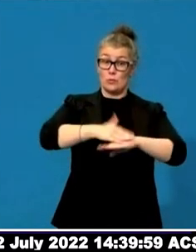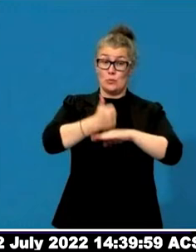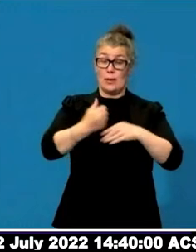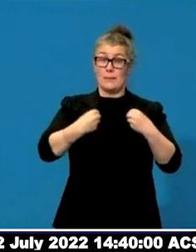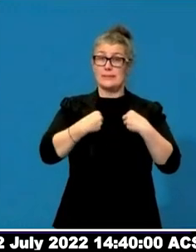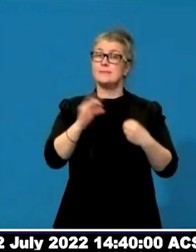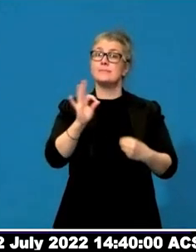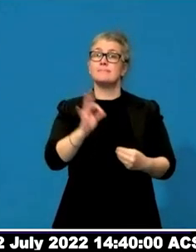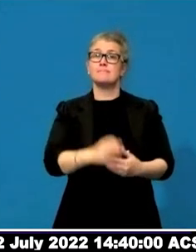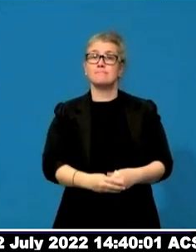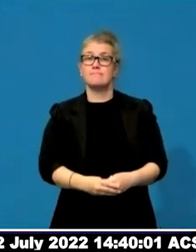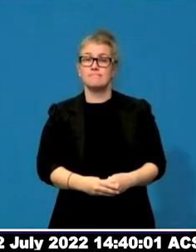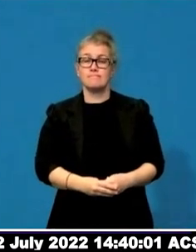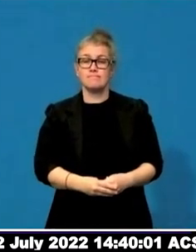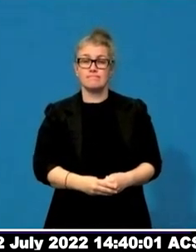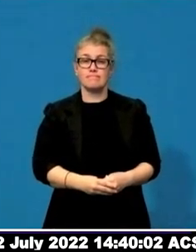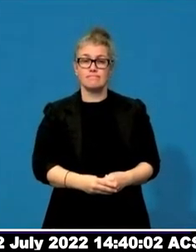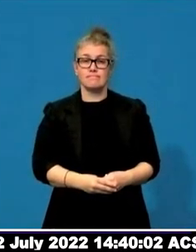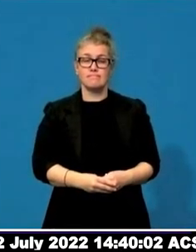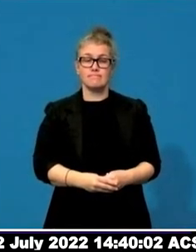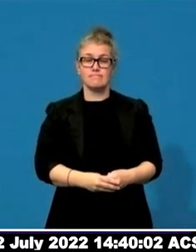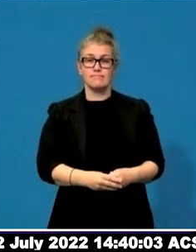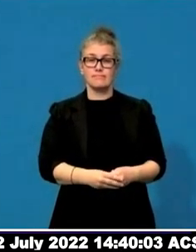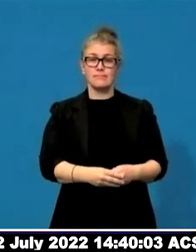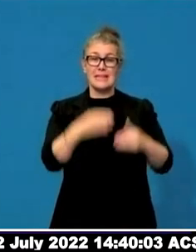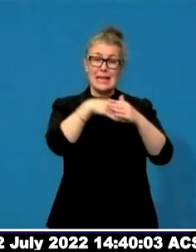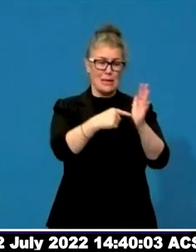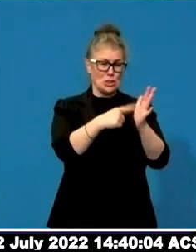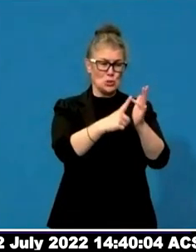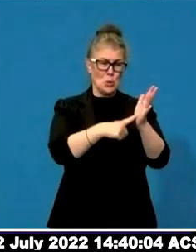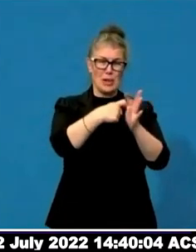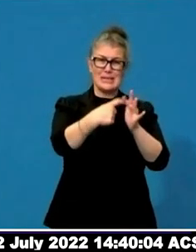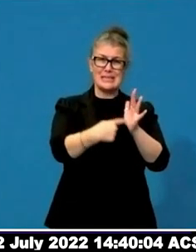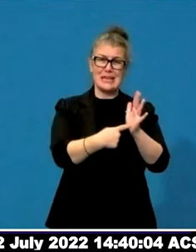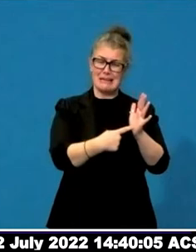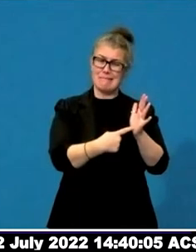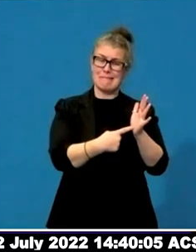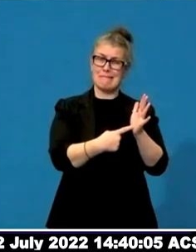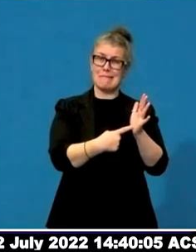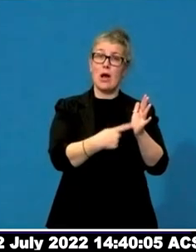There was nothing, I guess, in that toolkit - no offence to the creators of the toolkit.